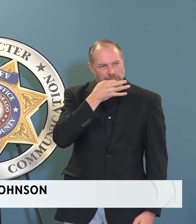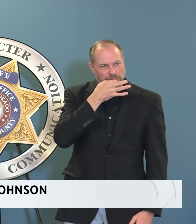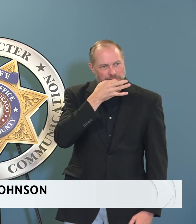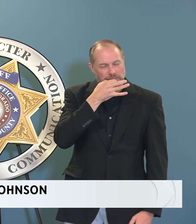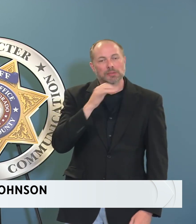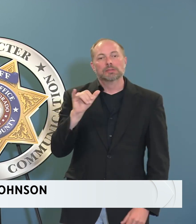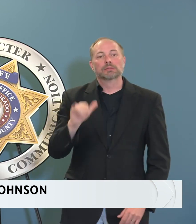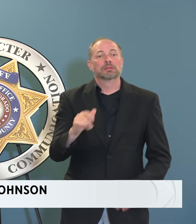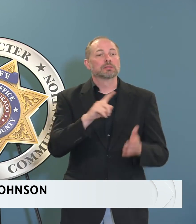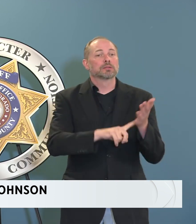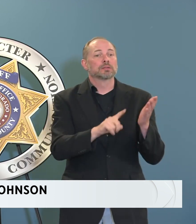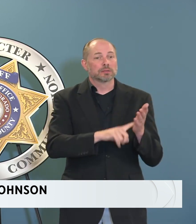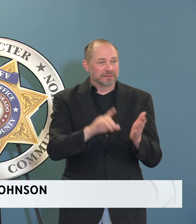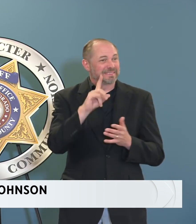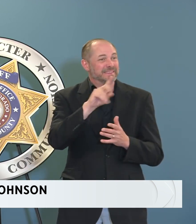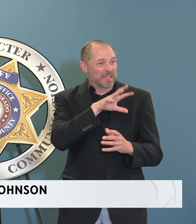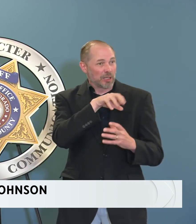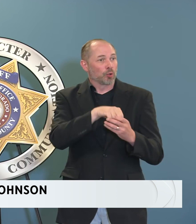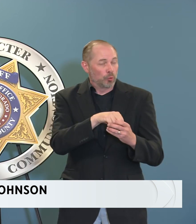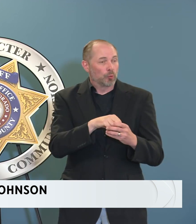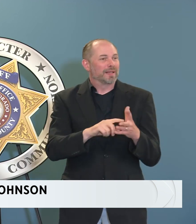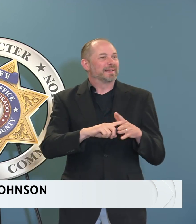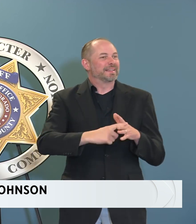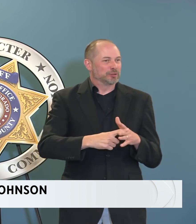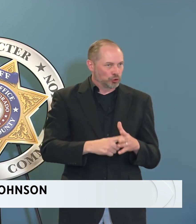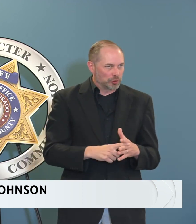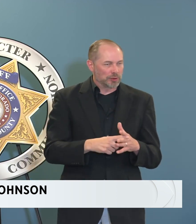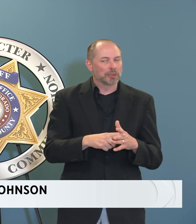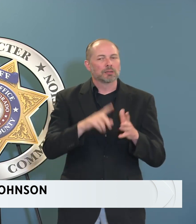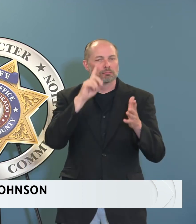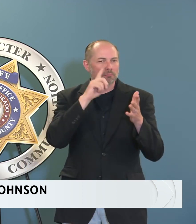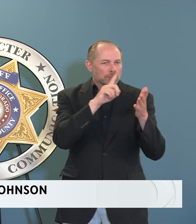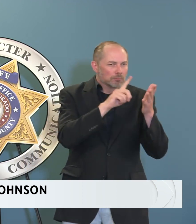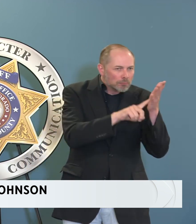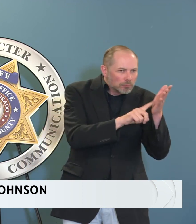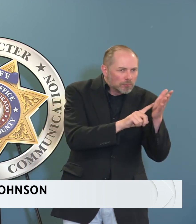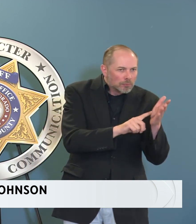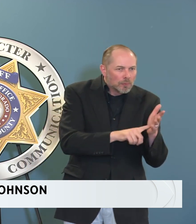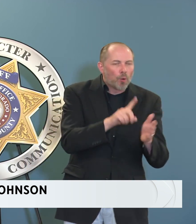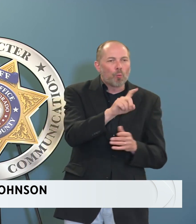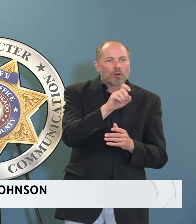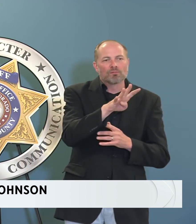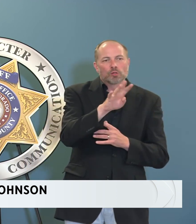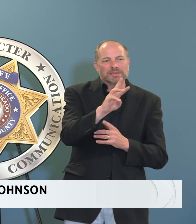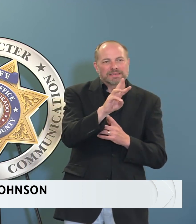INVESTIGATORS WITH THE FOREST SERVICE. OUR ELECTRICAL ENGINEER AND WILDFIRE EXPERT.